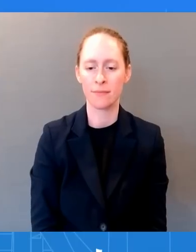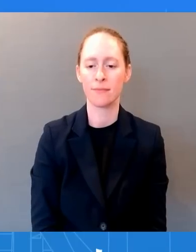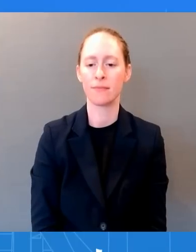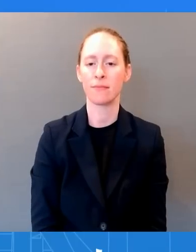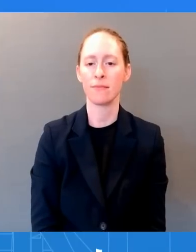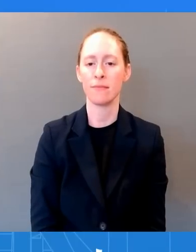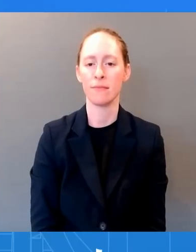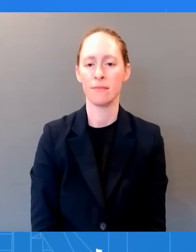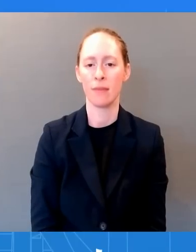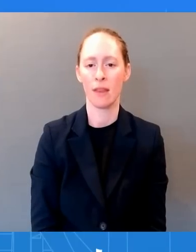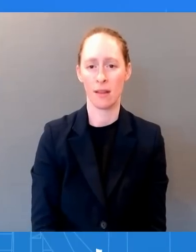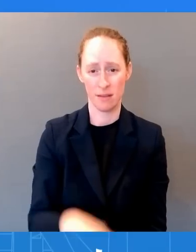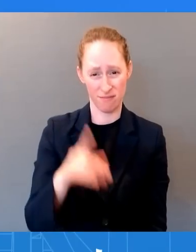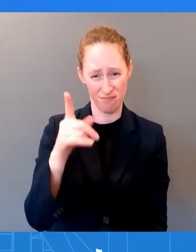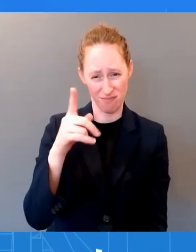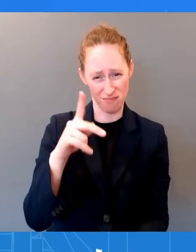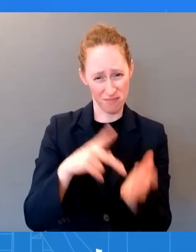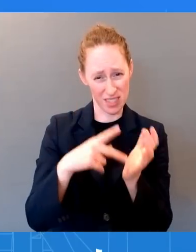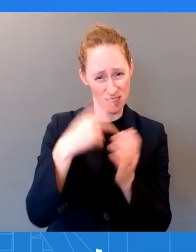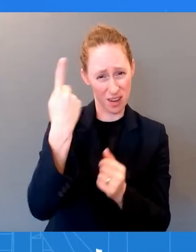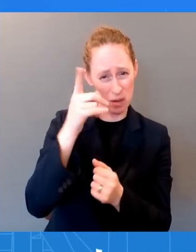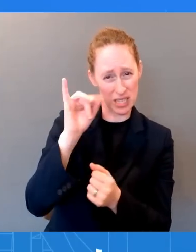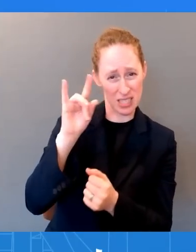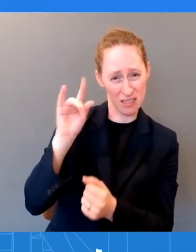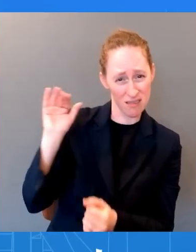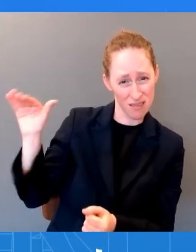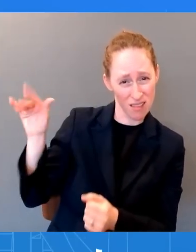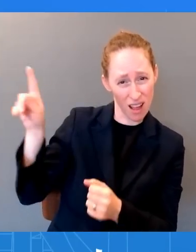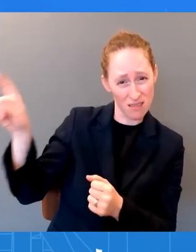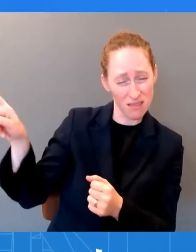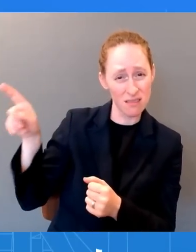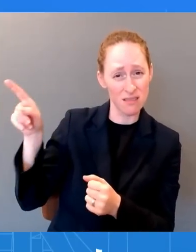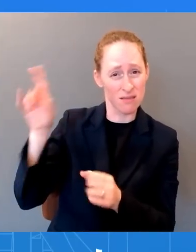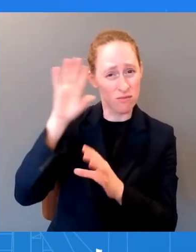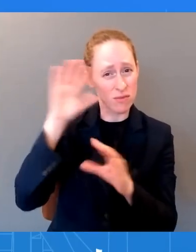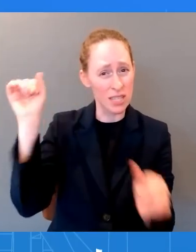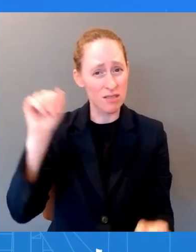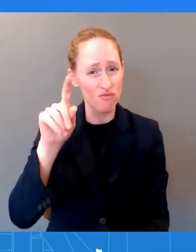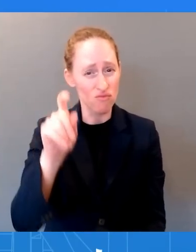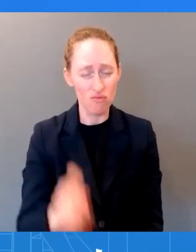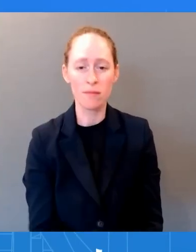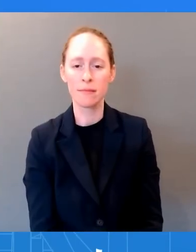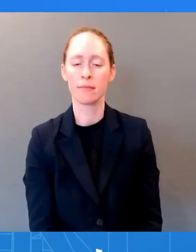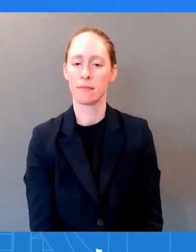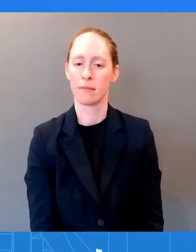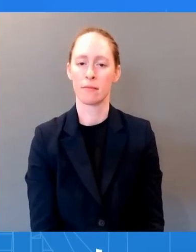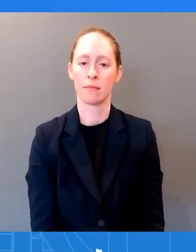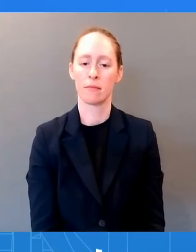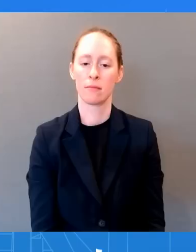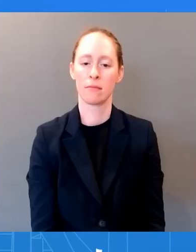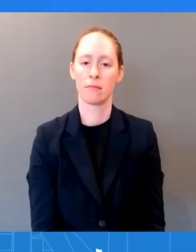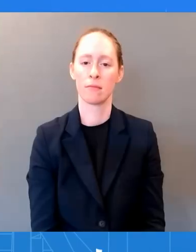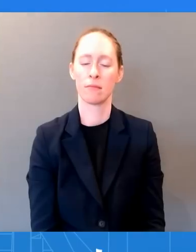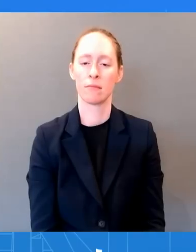is the White House was -- they're -- we are the ones that were able to defer, which is we affirmed --